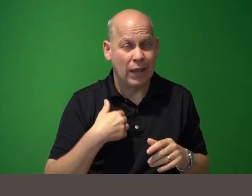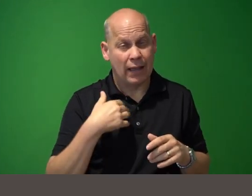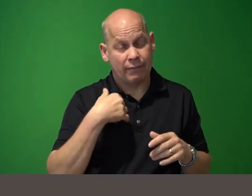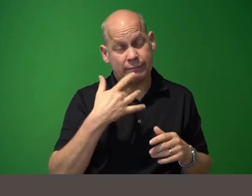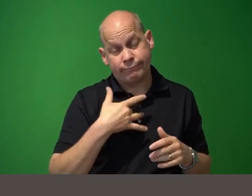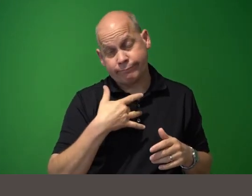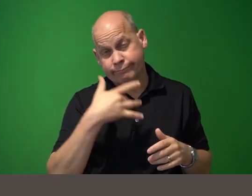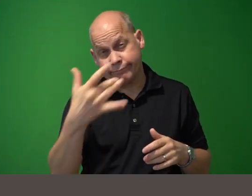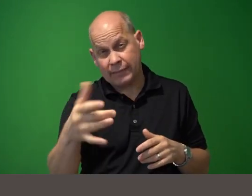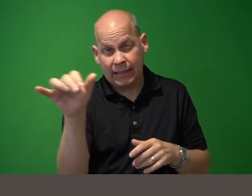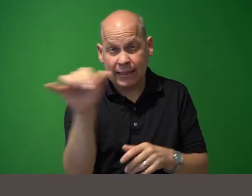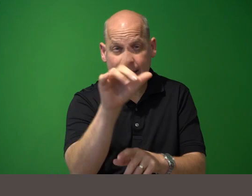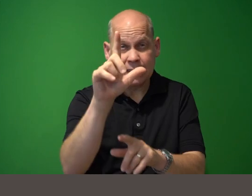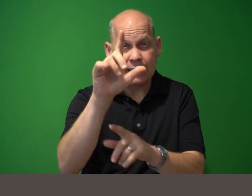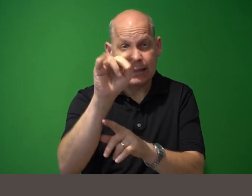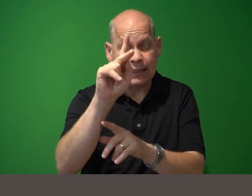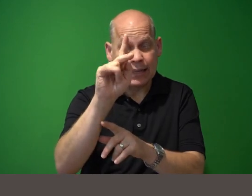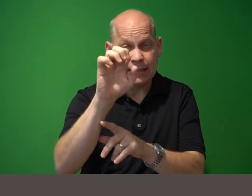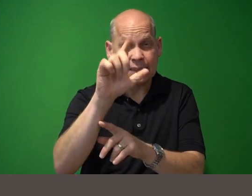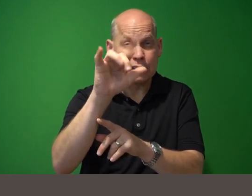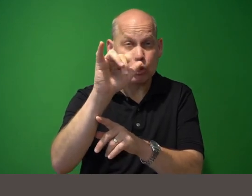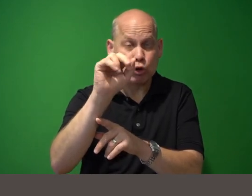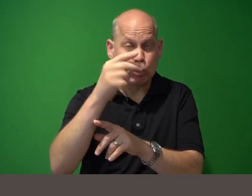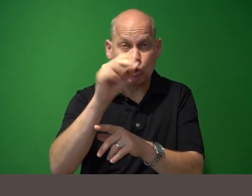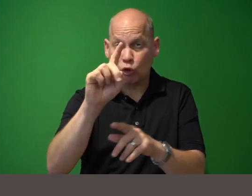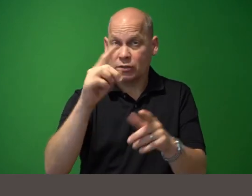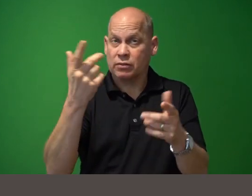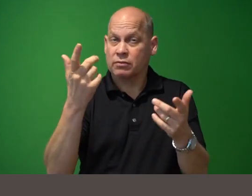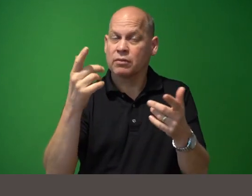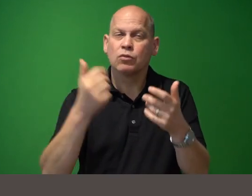that basically tells us what process generates the data.